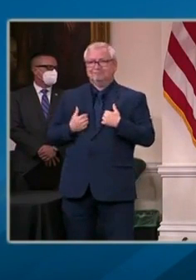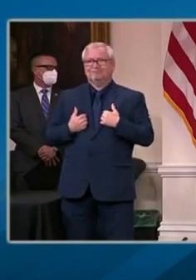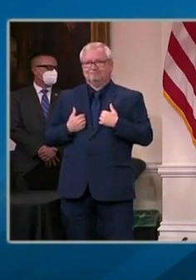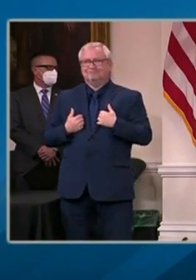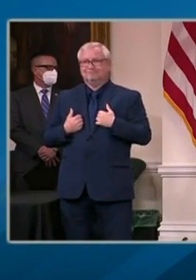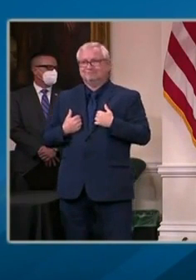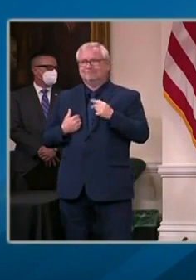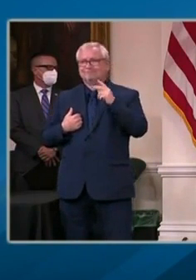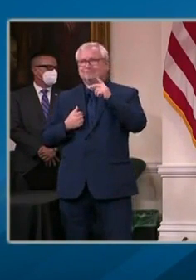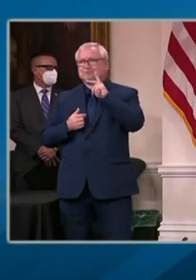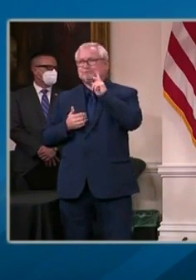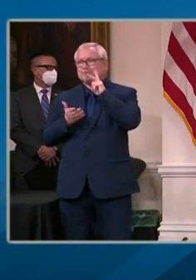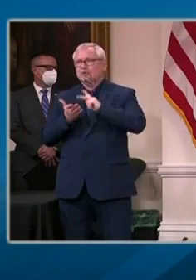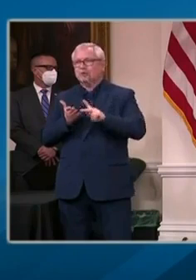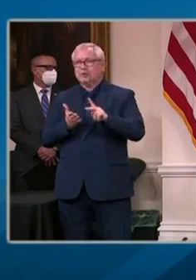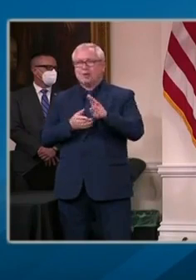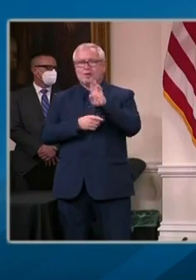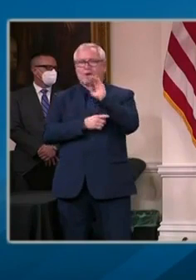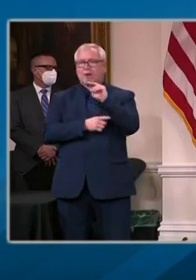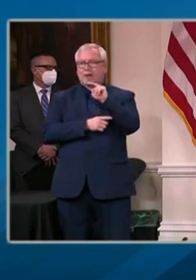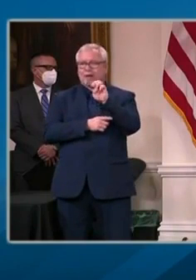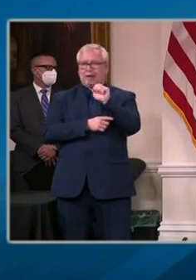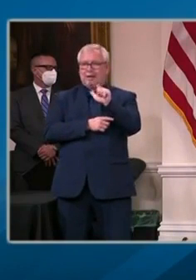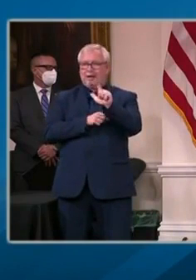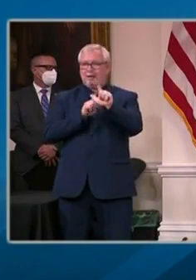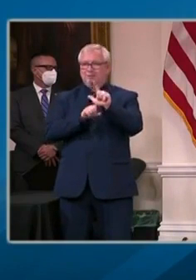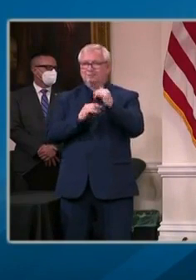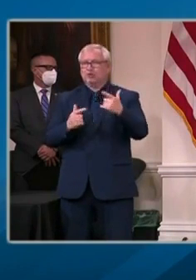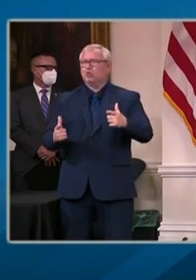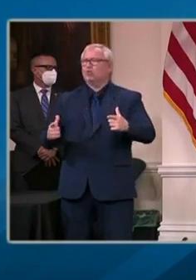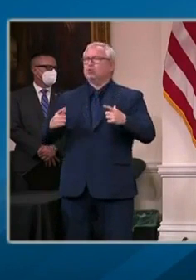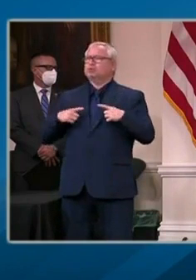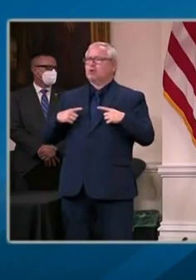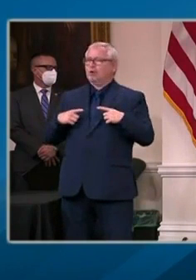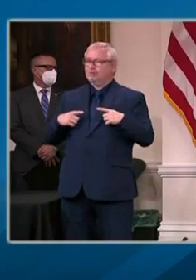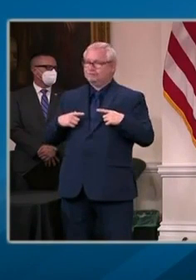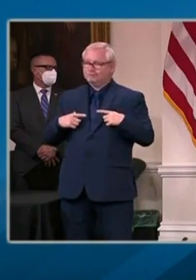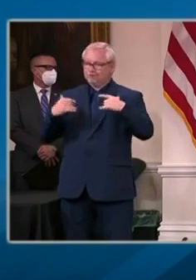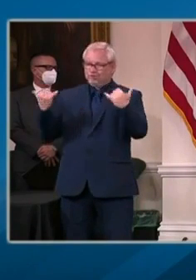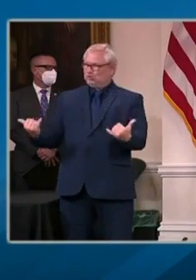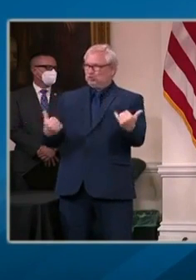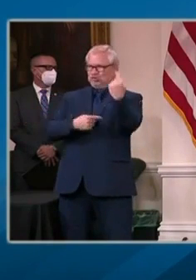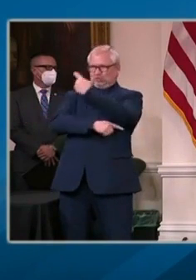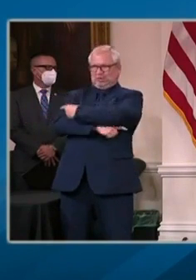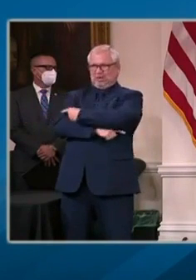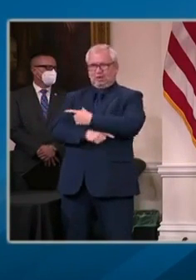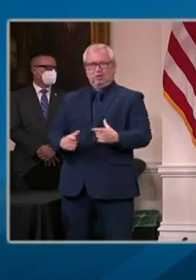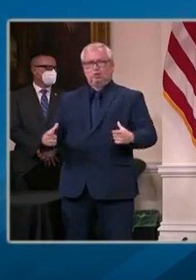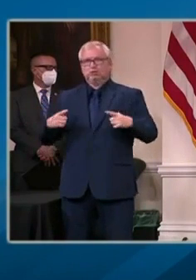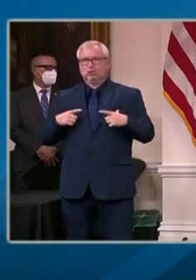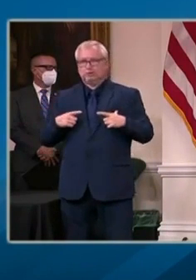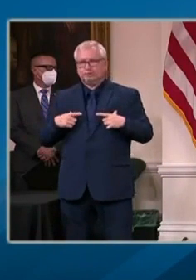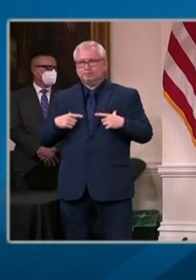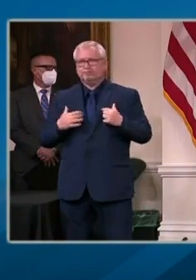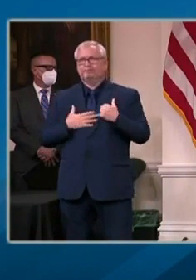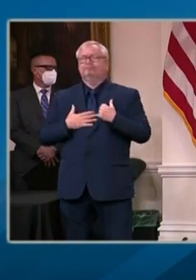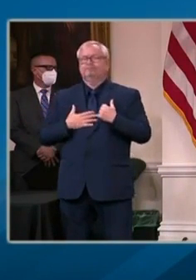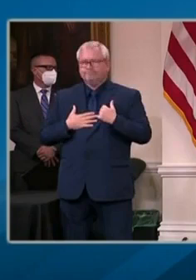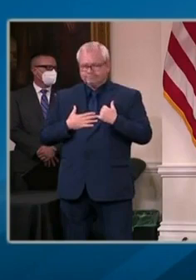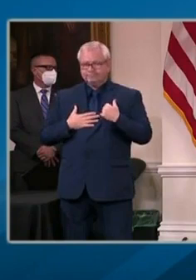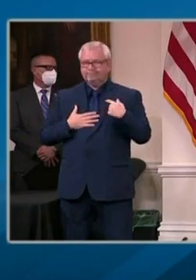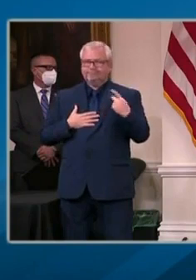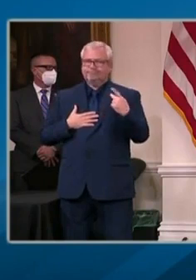YEARS IN OUR SEPARATION SECRETARY BOBBY NEAL'S RETIREMENT IS EFFECTIVE TODAY.